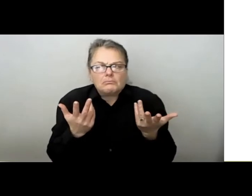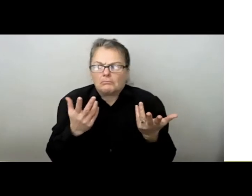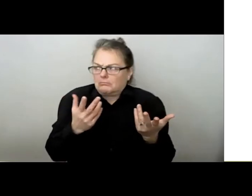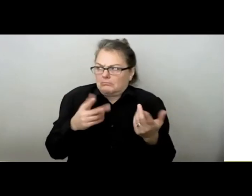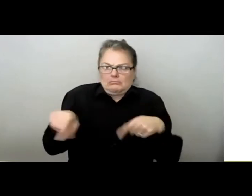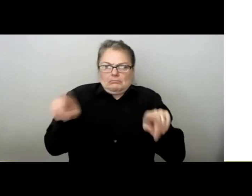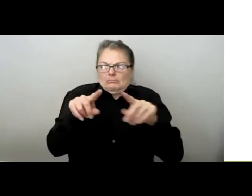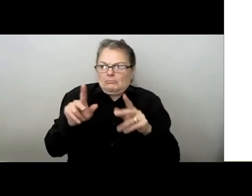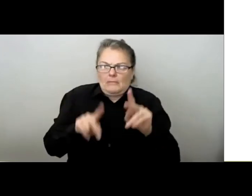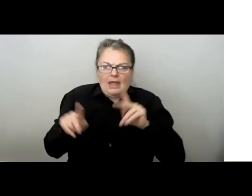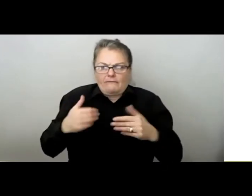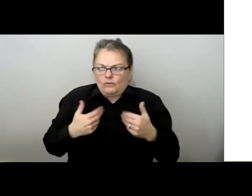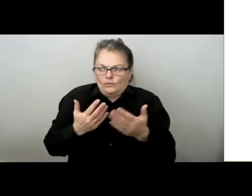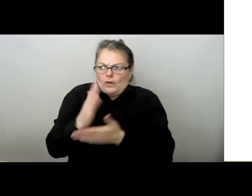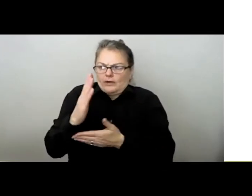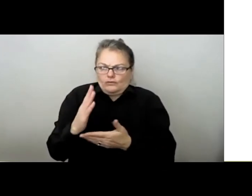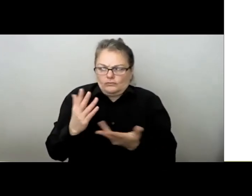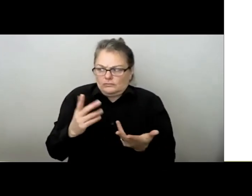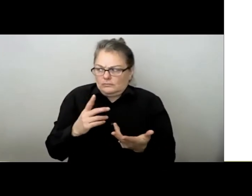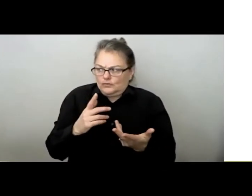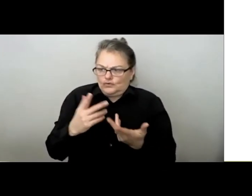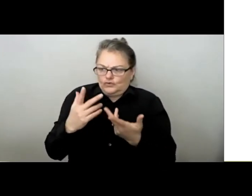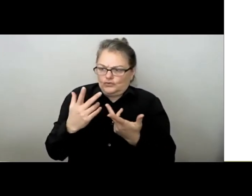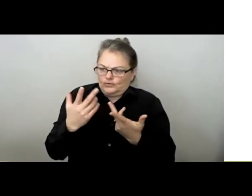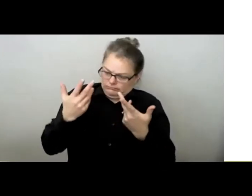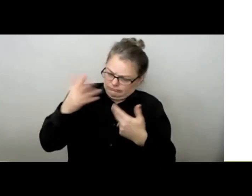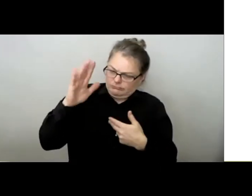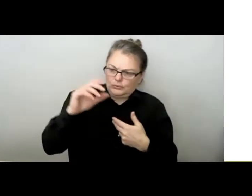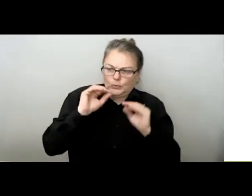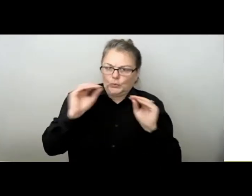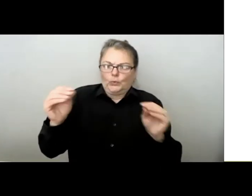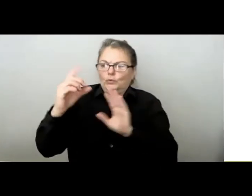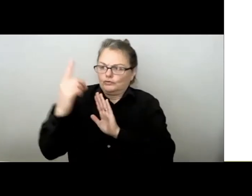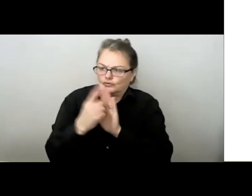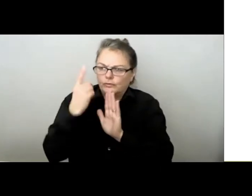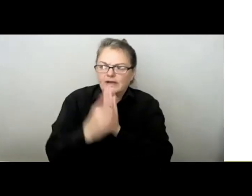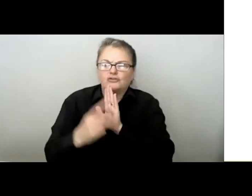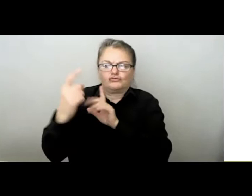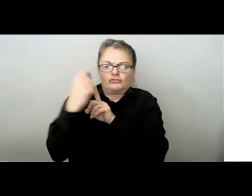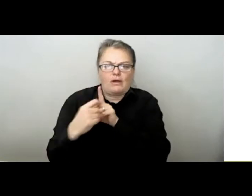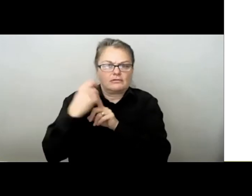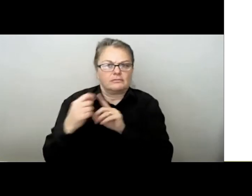THAT'S A RIGHT THAT BELONGS WITH YOU AS A PERSON AND IT CARRIES WITH YOU AS YOU